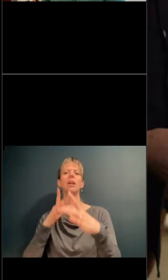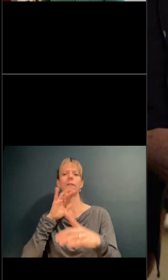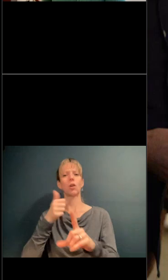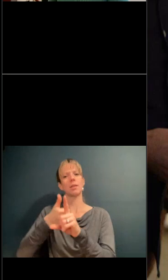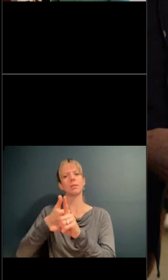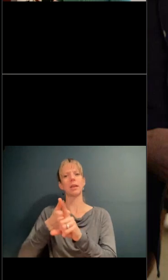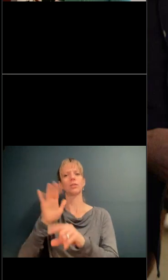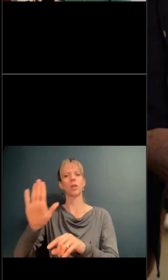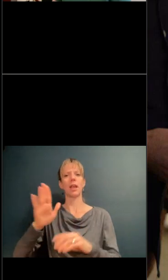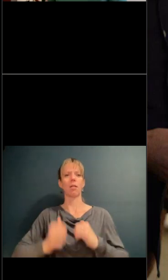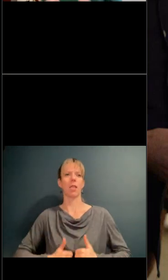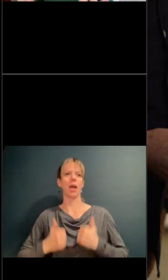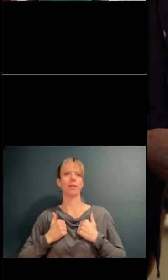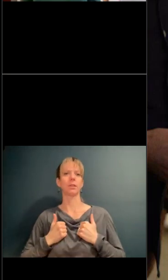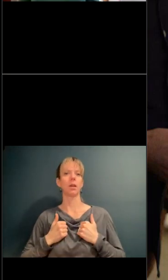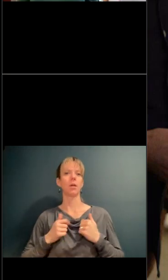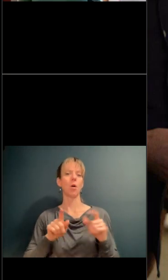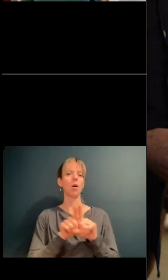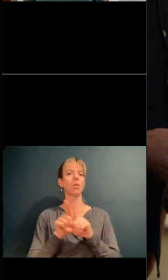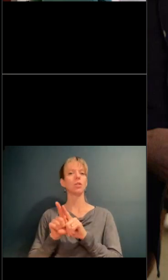I think there is a place here also for our communities.